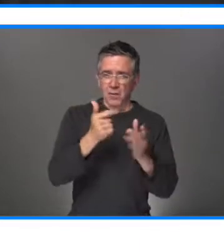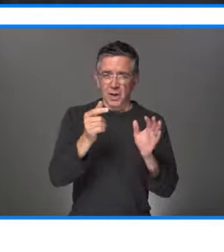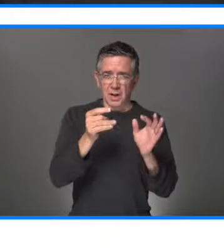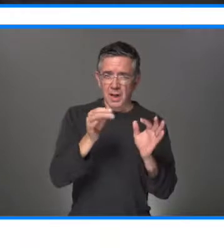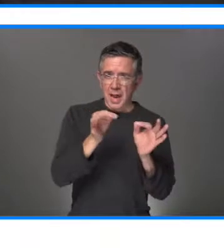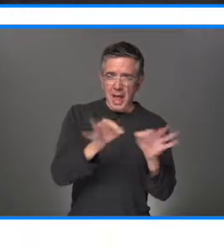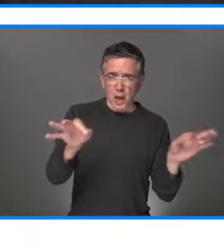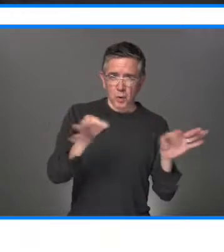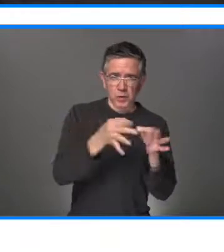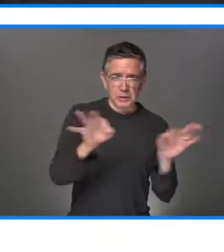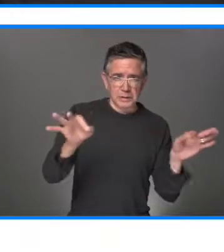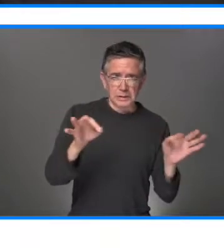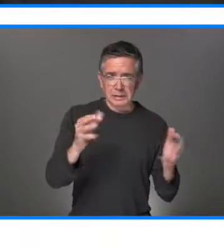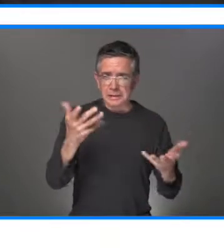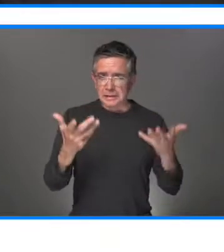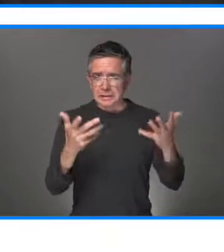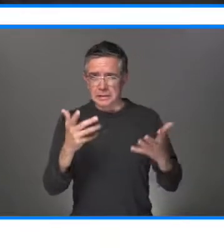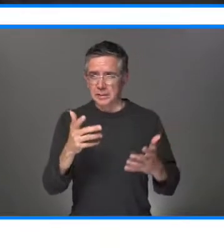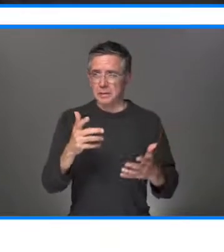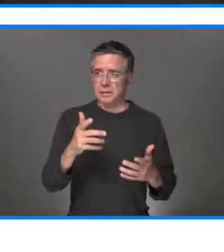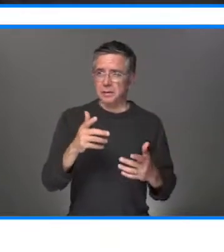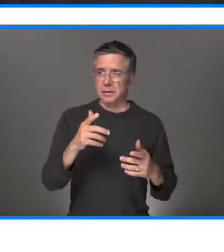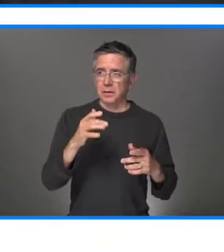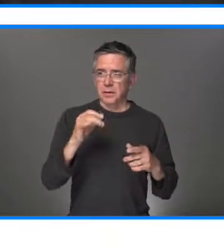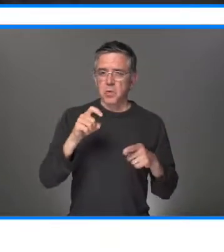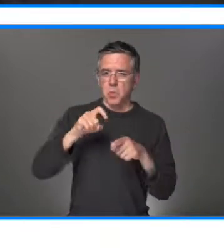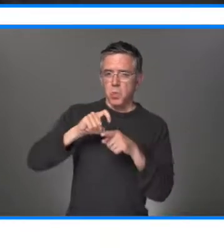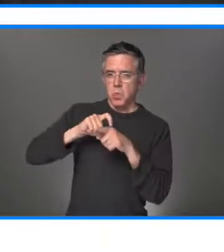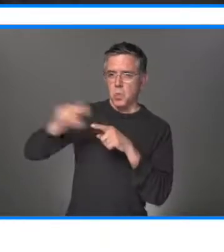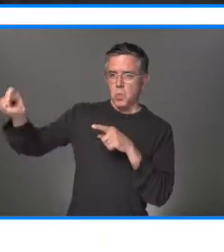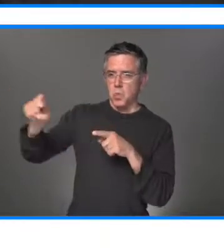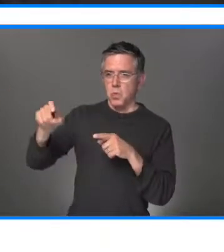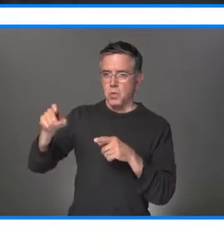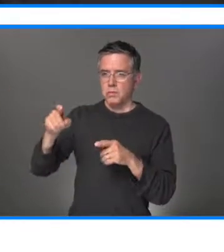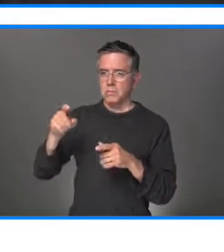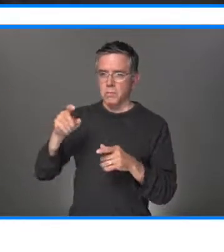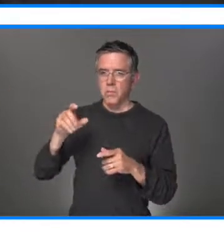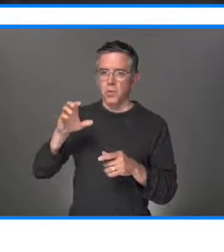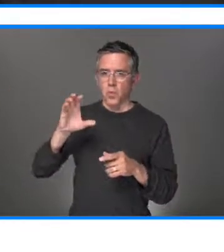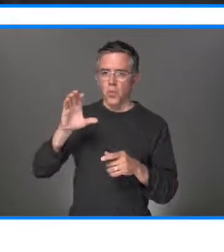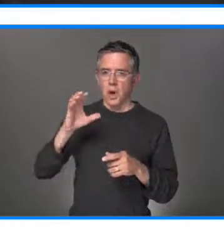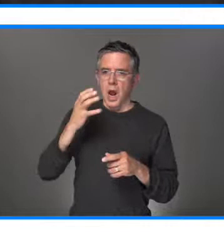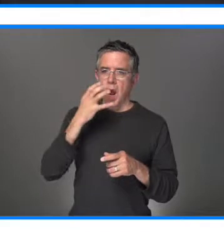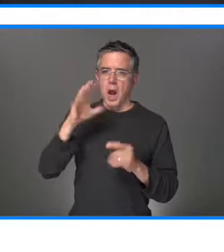you can also call the Washington State COVID-19 hotline at 1-800-525-0127.